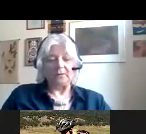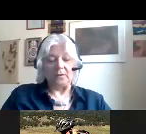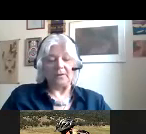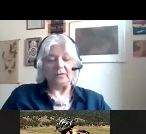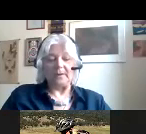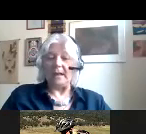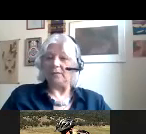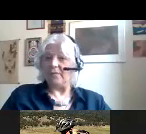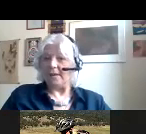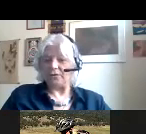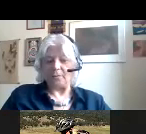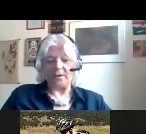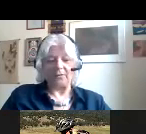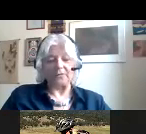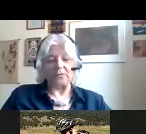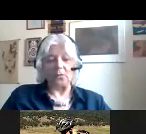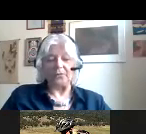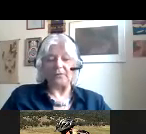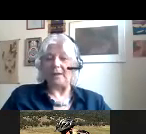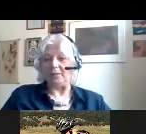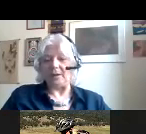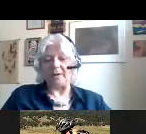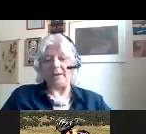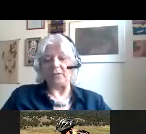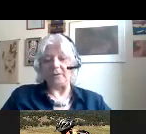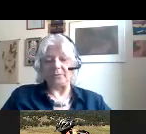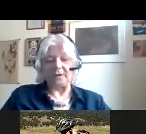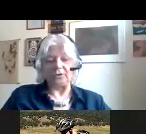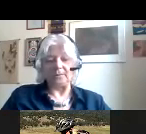So, there tends to be less financial money for schools, healthcare and transportation, which